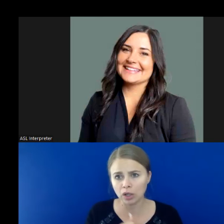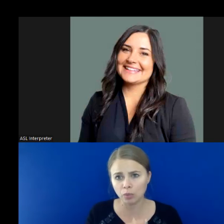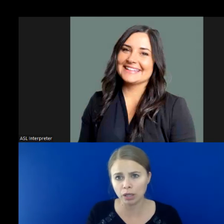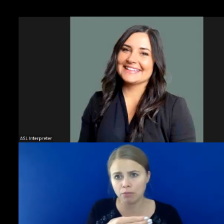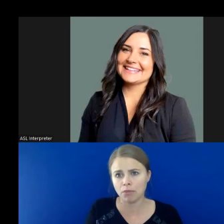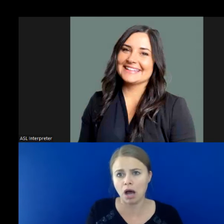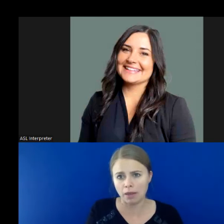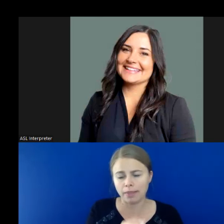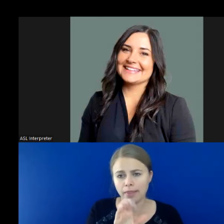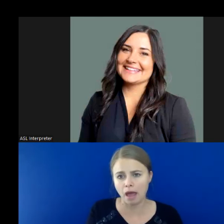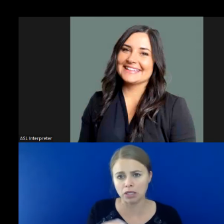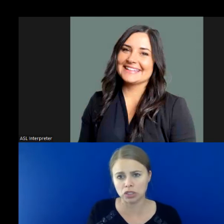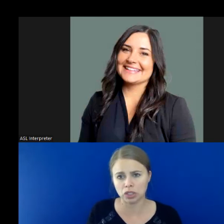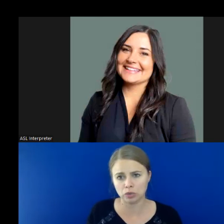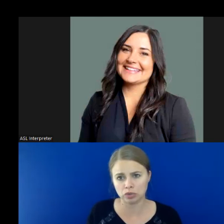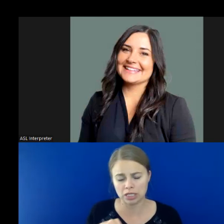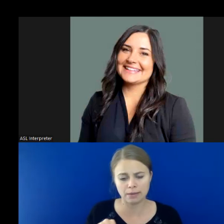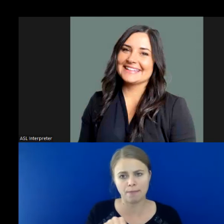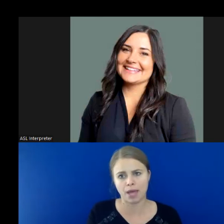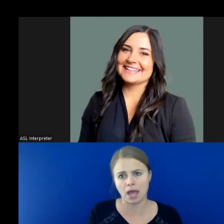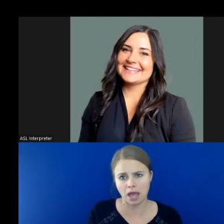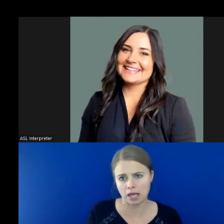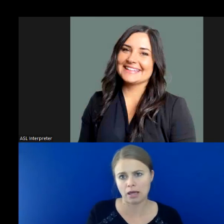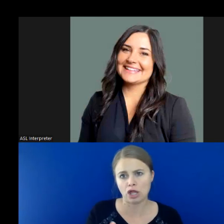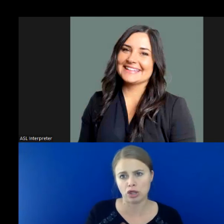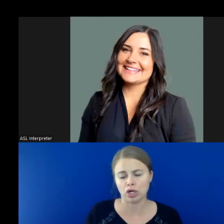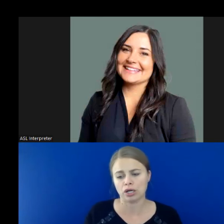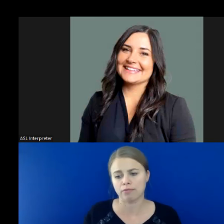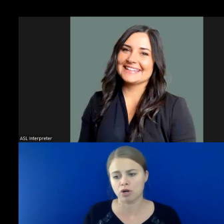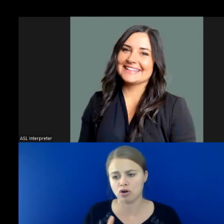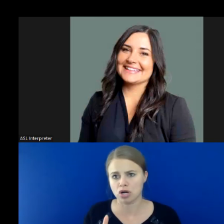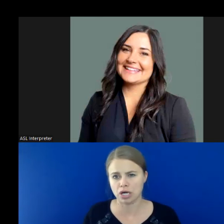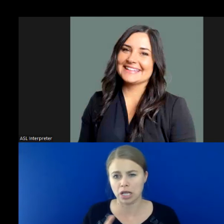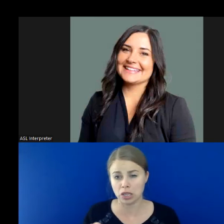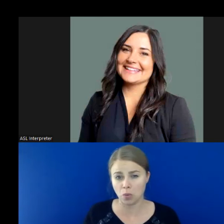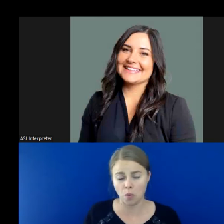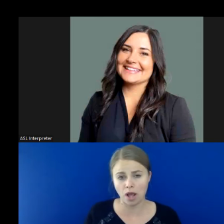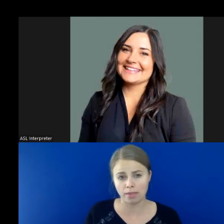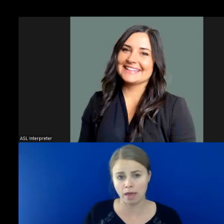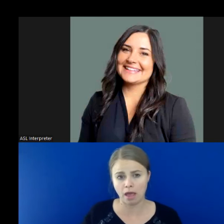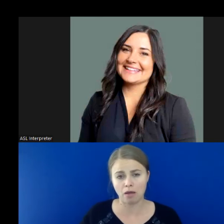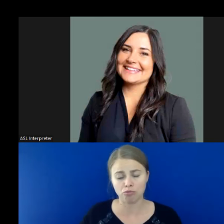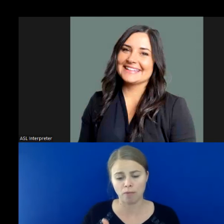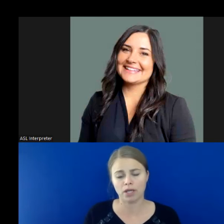or experience, user experience. Although the same content was provided in the alternate media materials